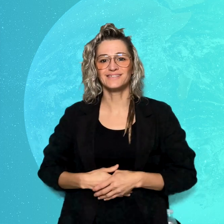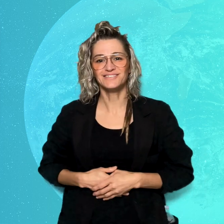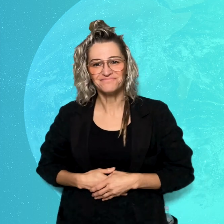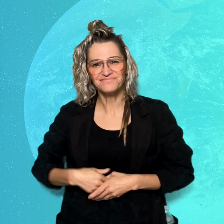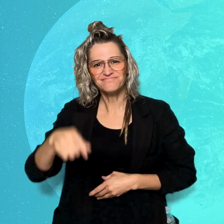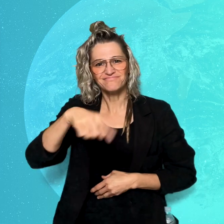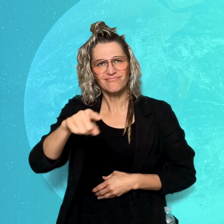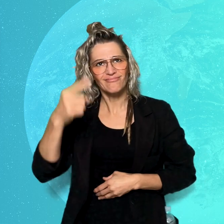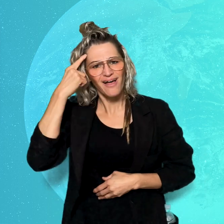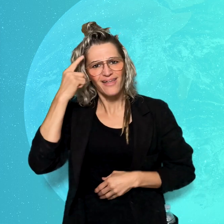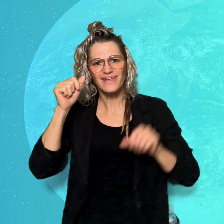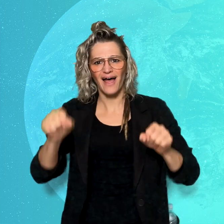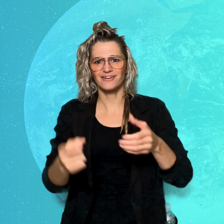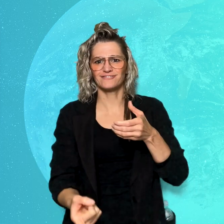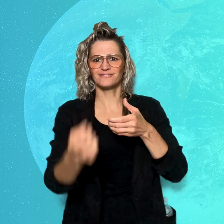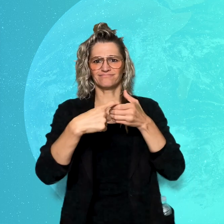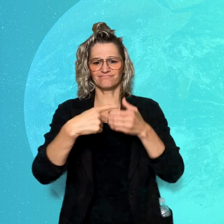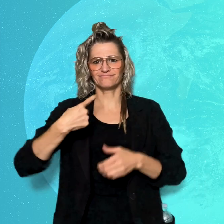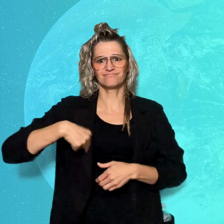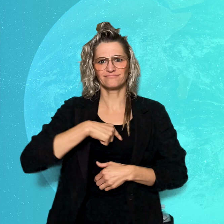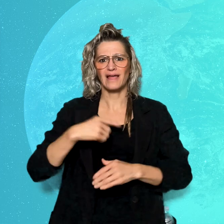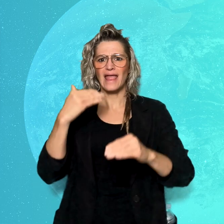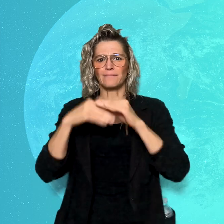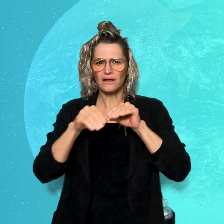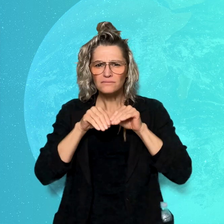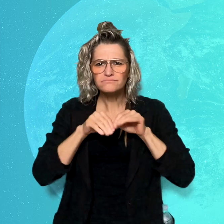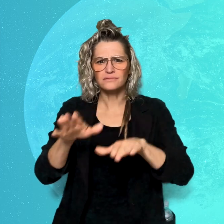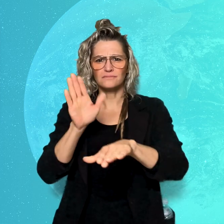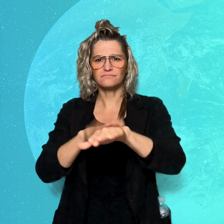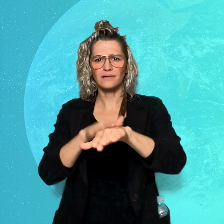Be sure to subscribe to our email newsletter